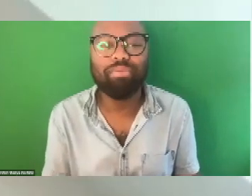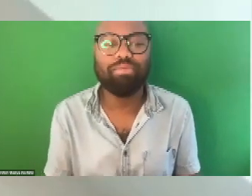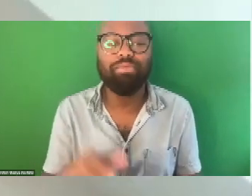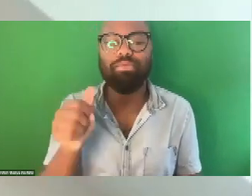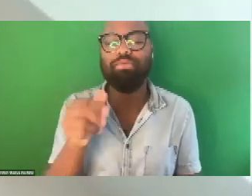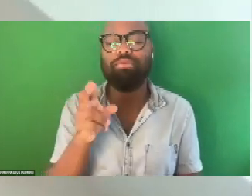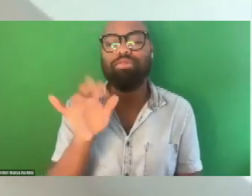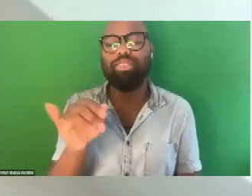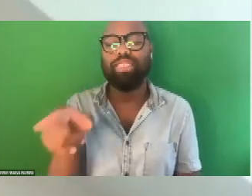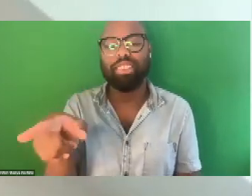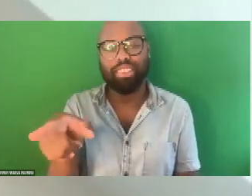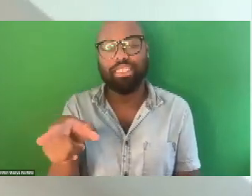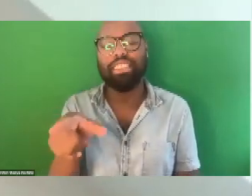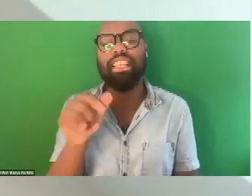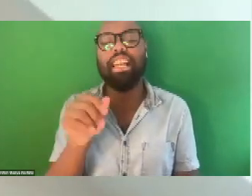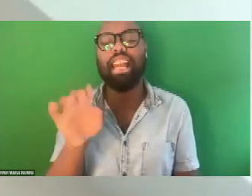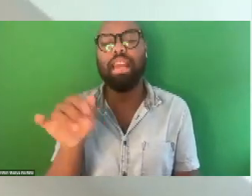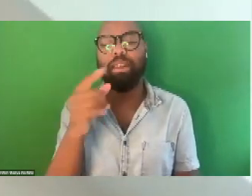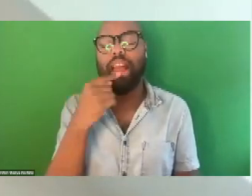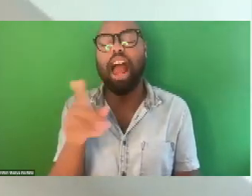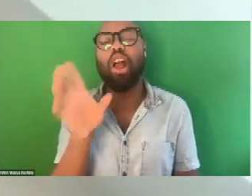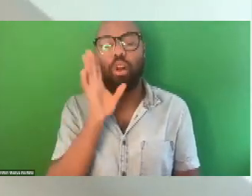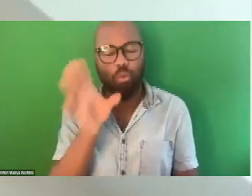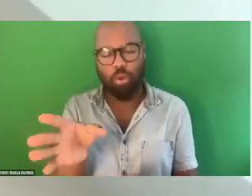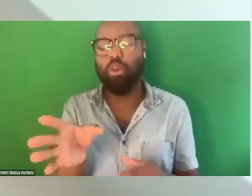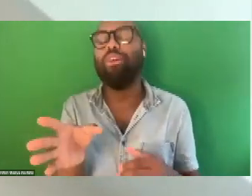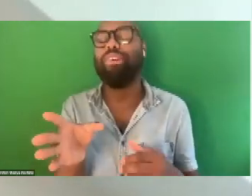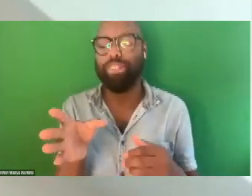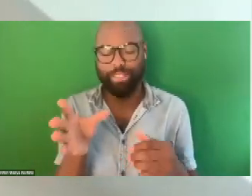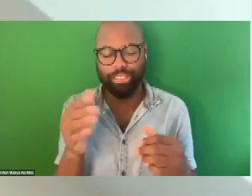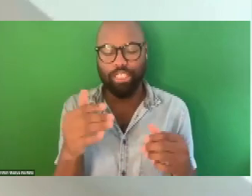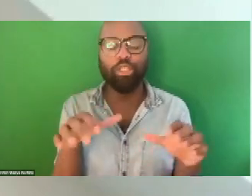the limitation of one by bouncing off of your great idea.